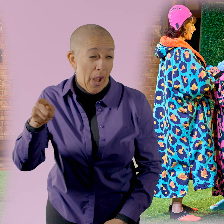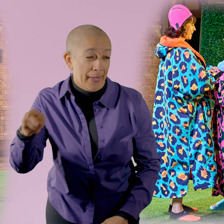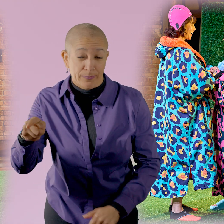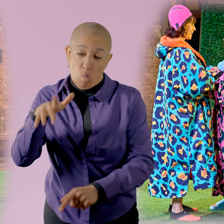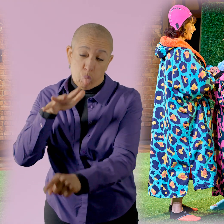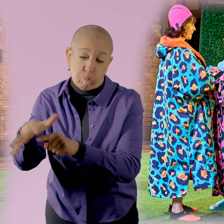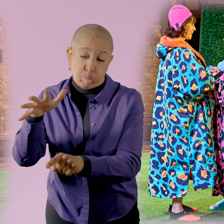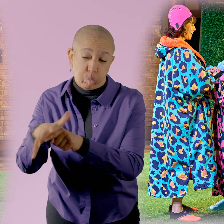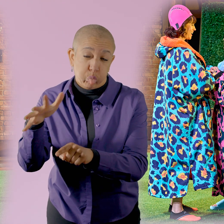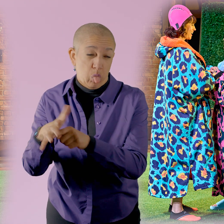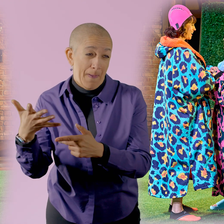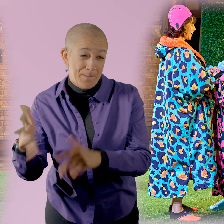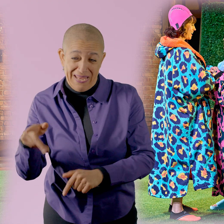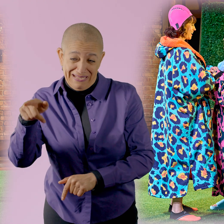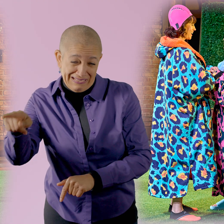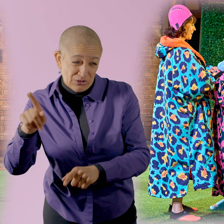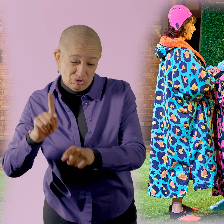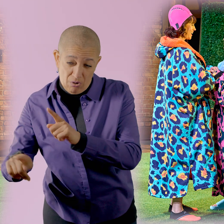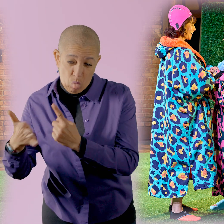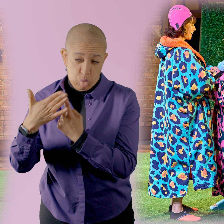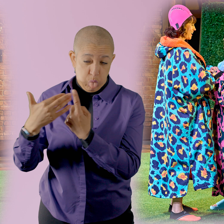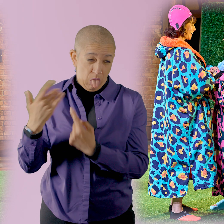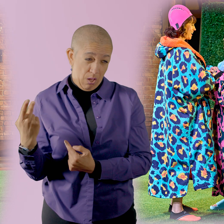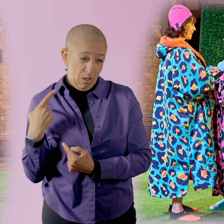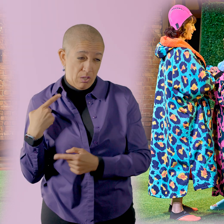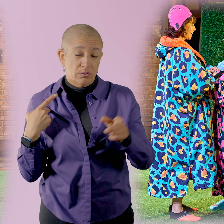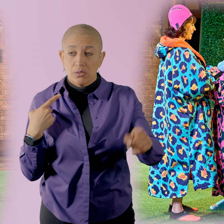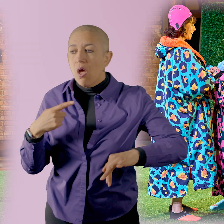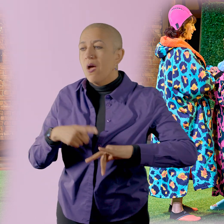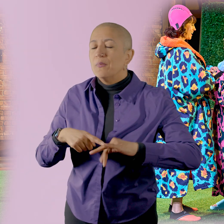then decide to put an end to Falstaff’s mischief.